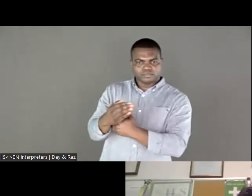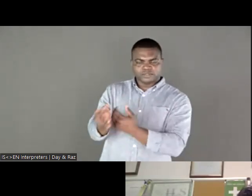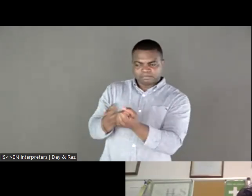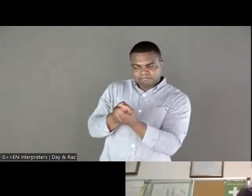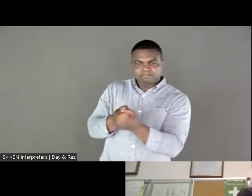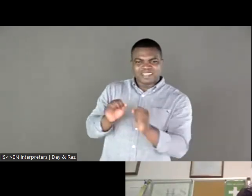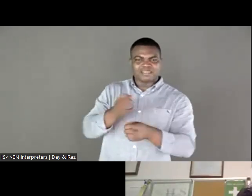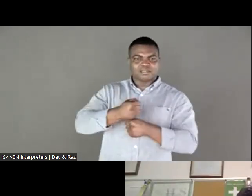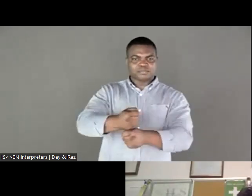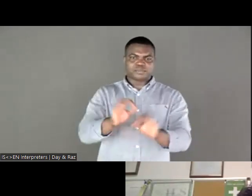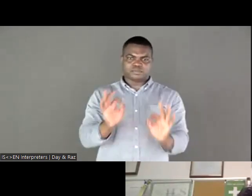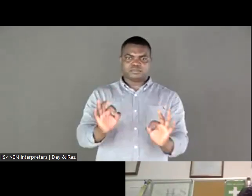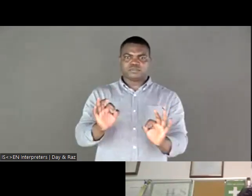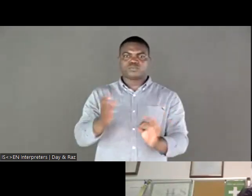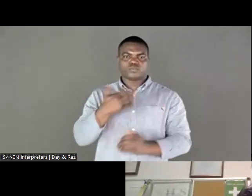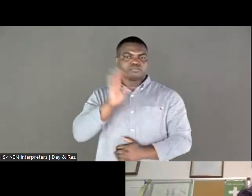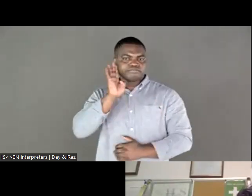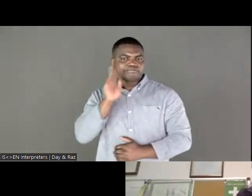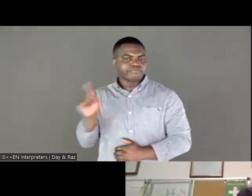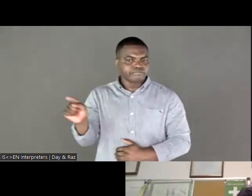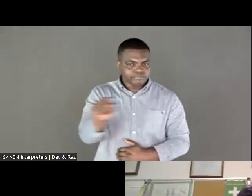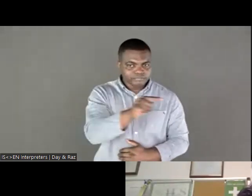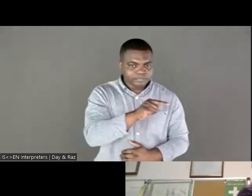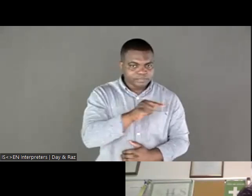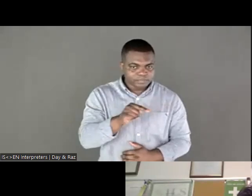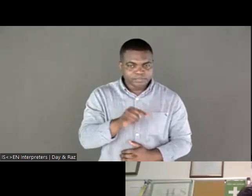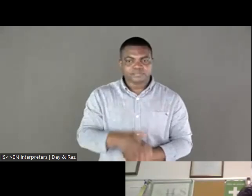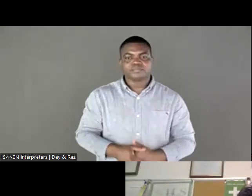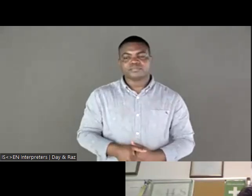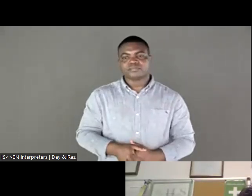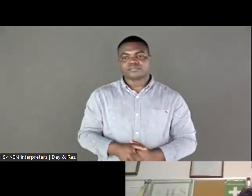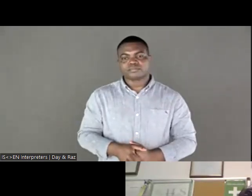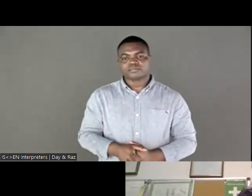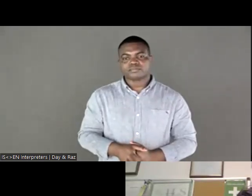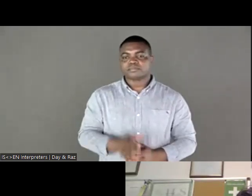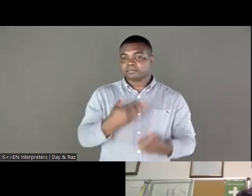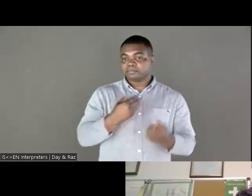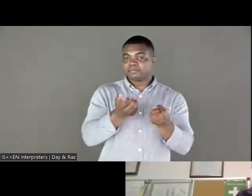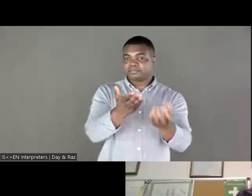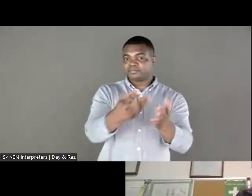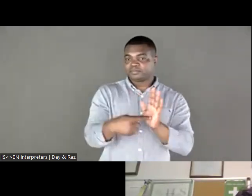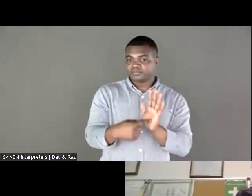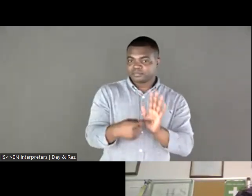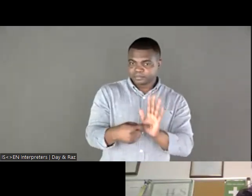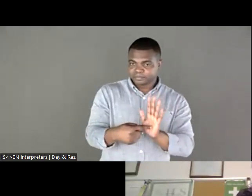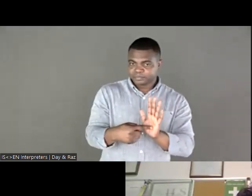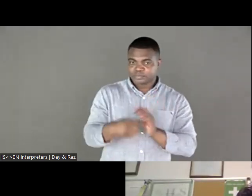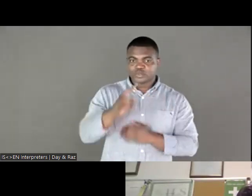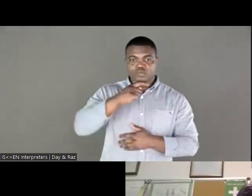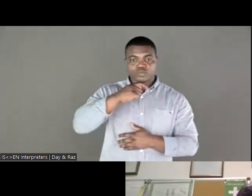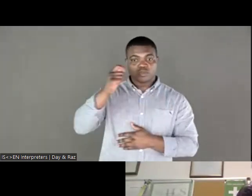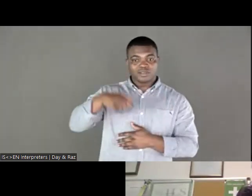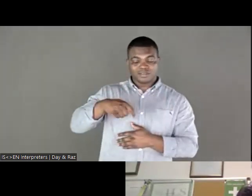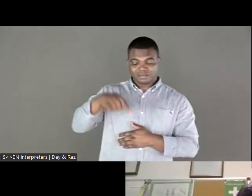modular towns, these are funding this has come companding coming from international donors, this